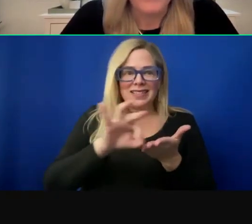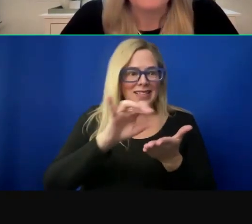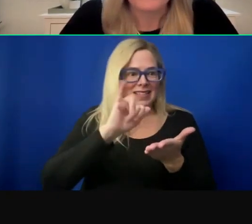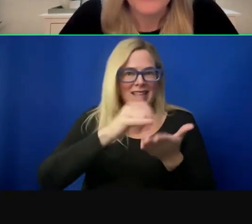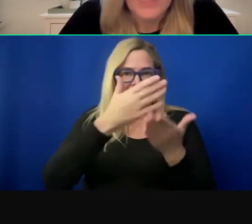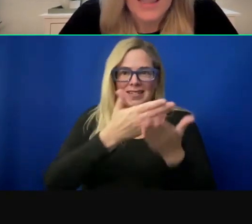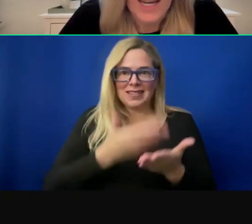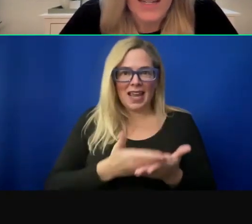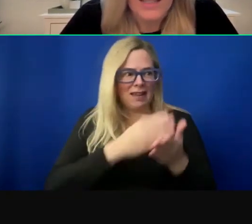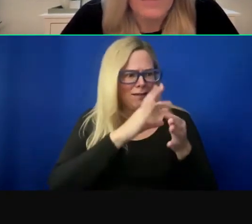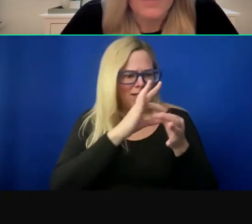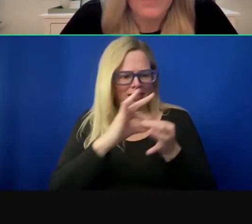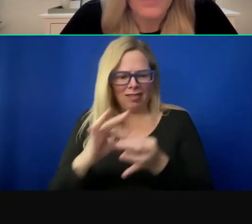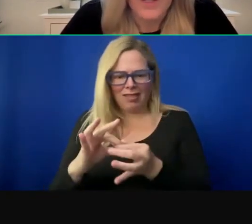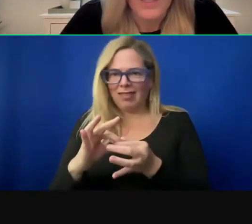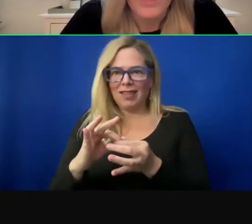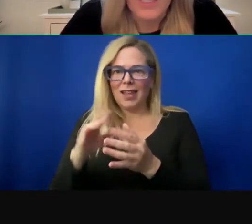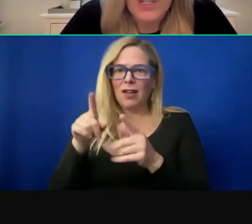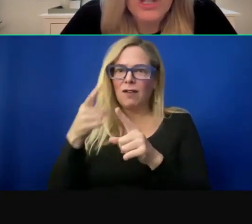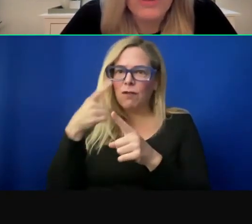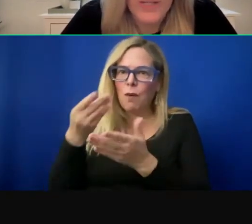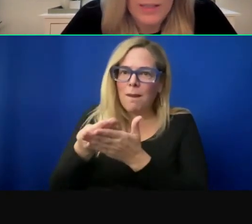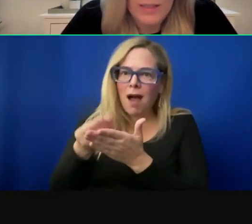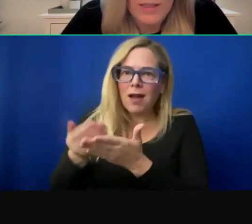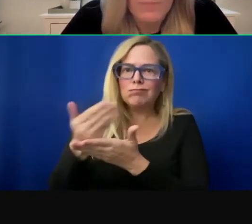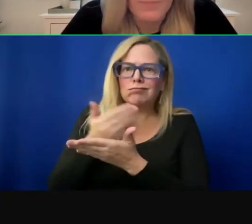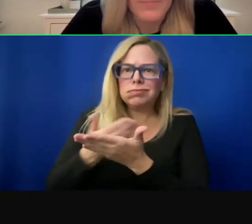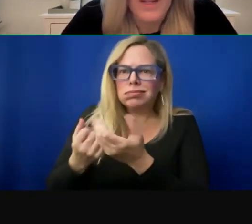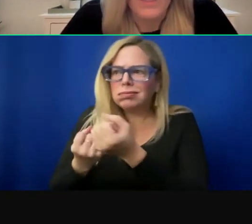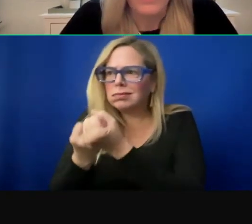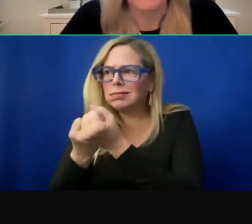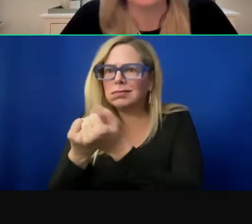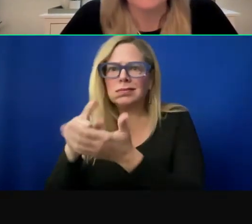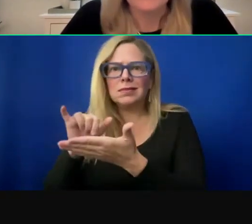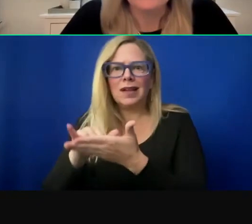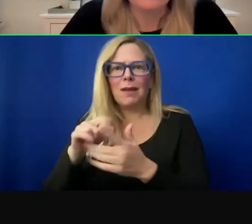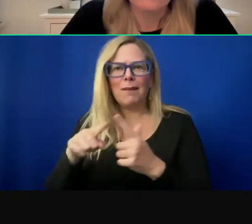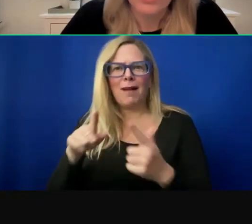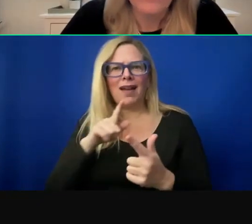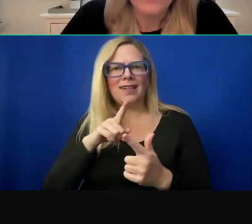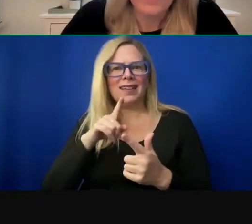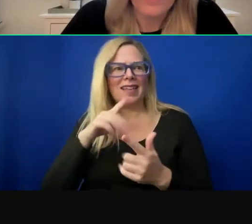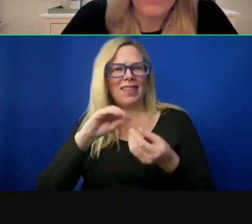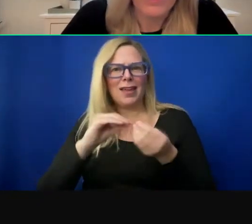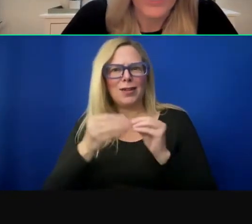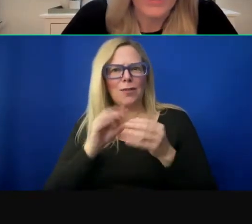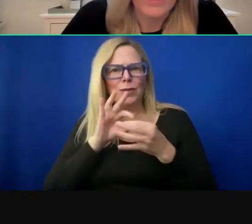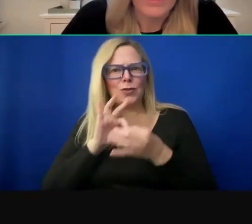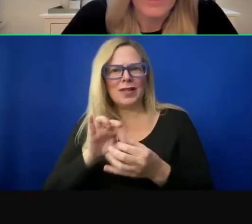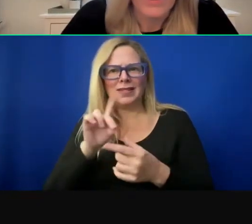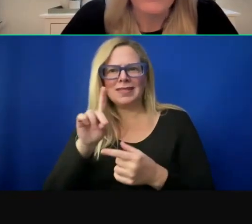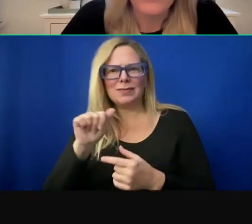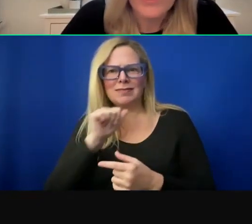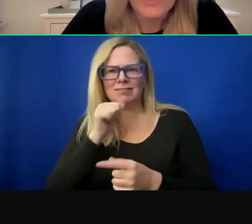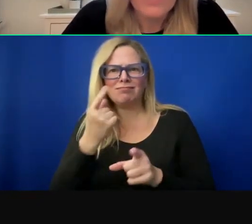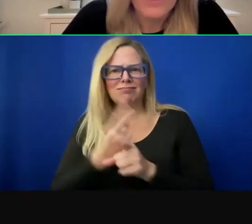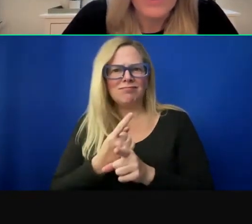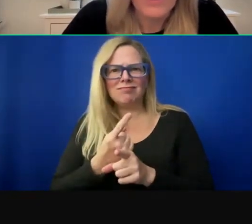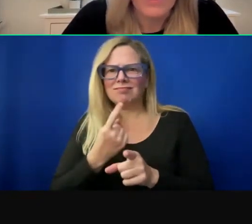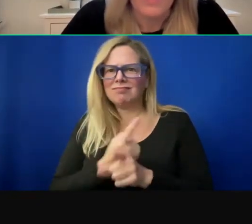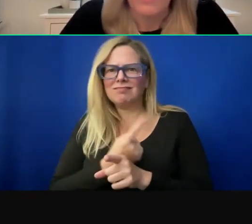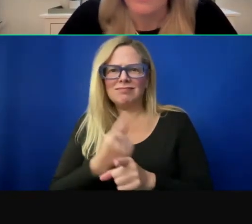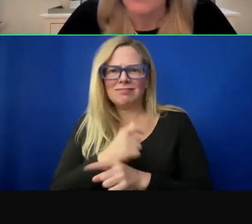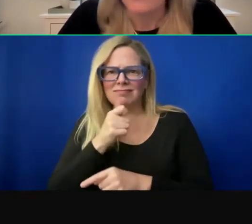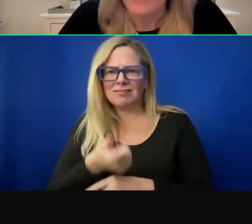But underneath that, the issue is a need to shift the viewpoint, viewing disability as a